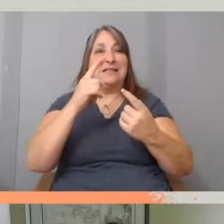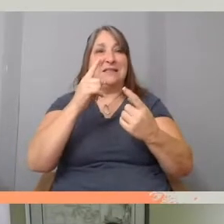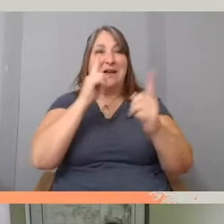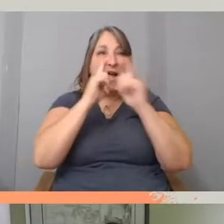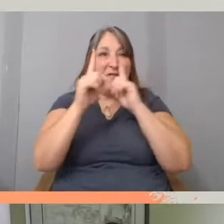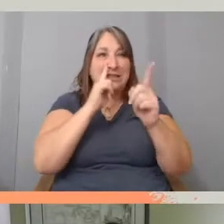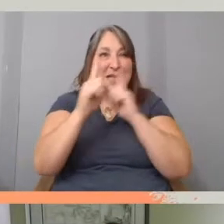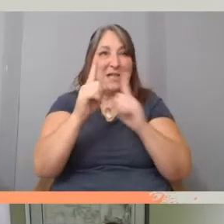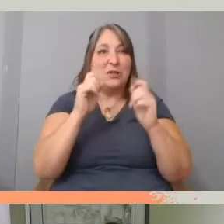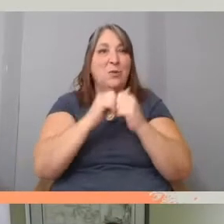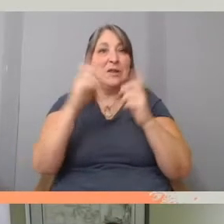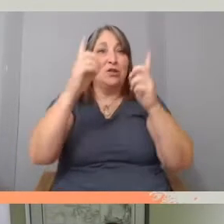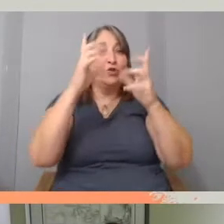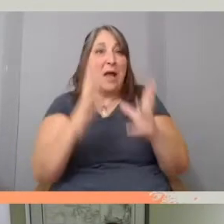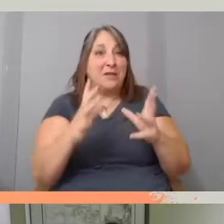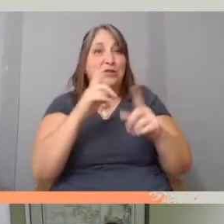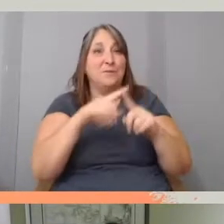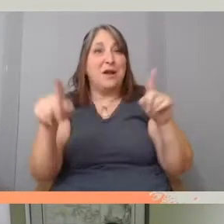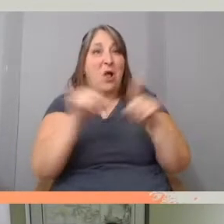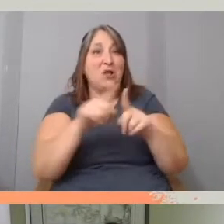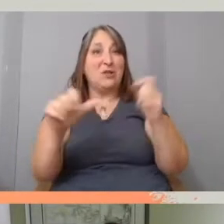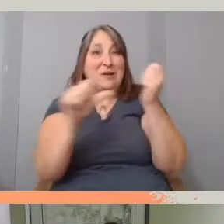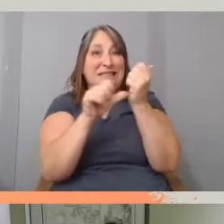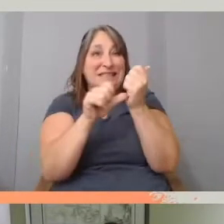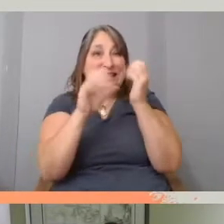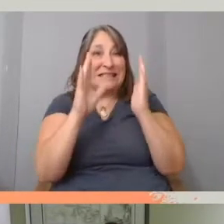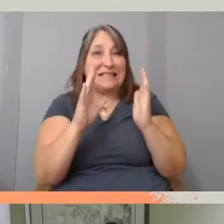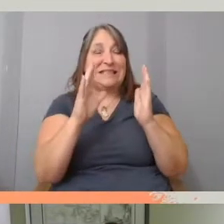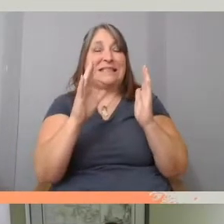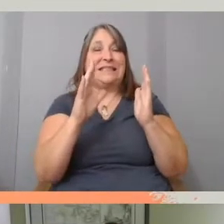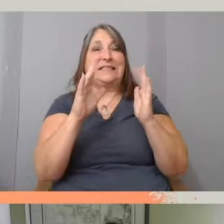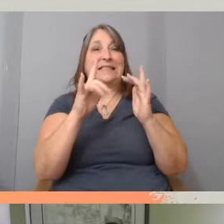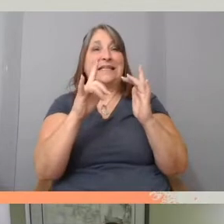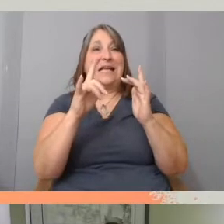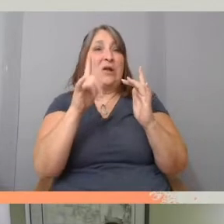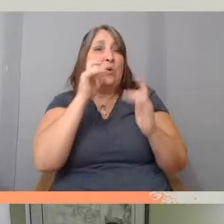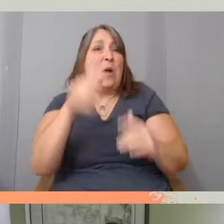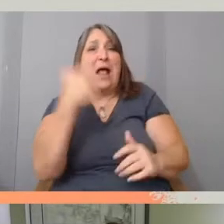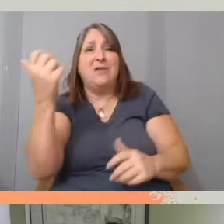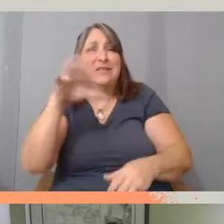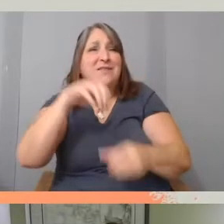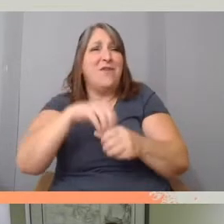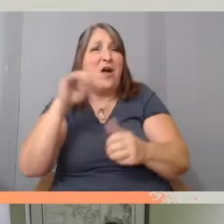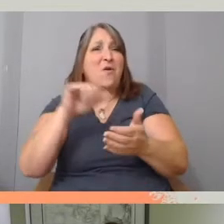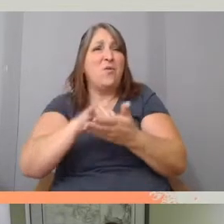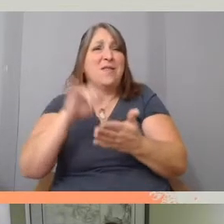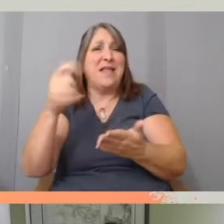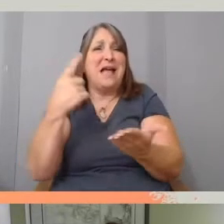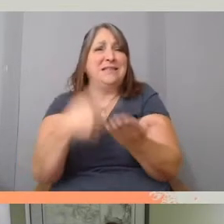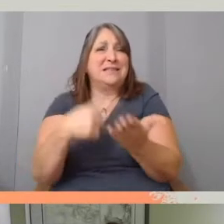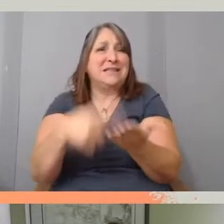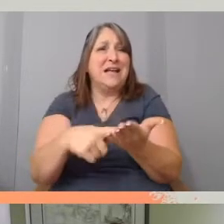not only your directors, but even your assistants and who else is part of that conversation and the storytelling process?